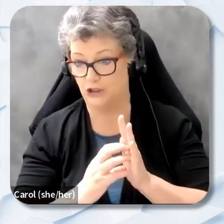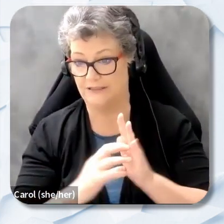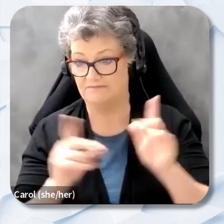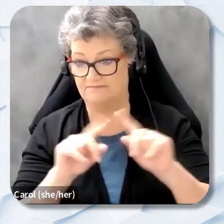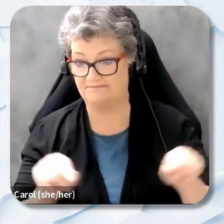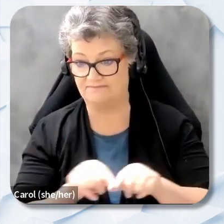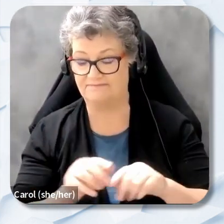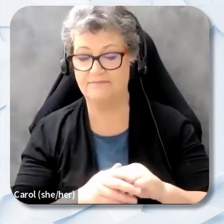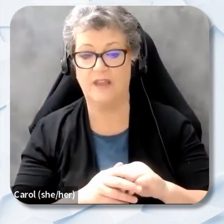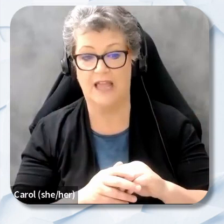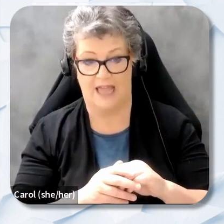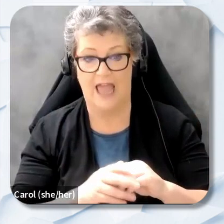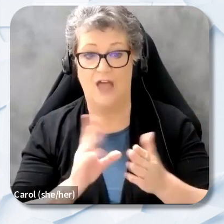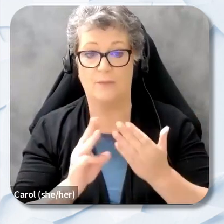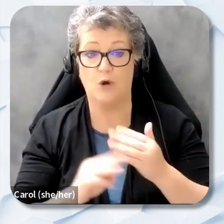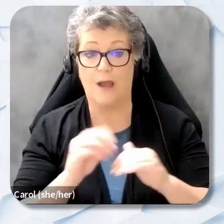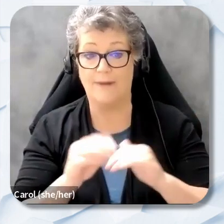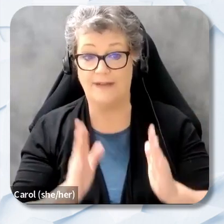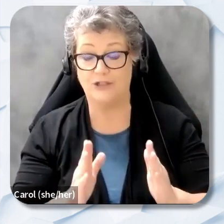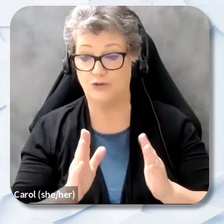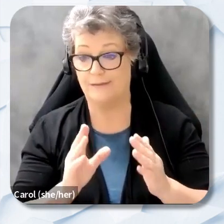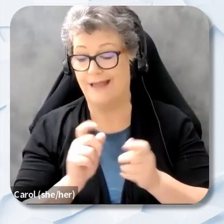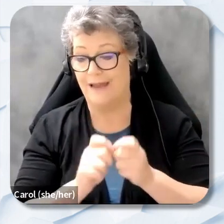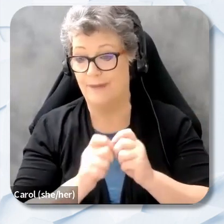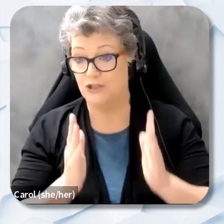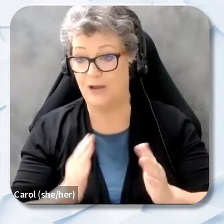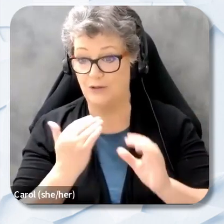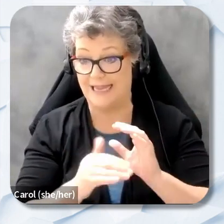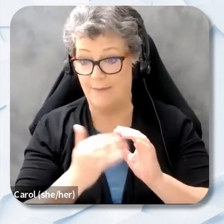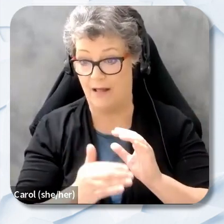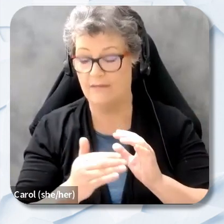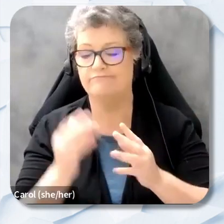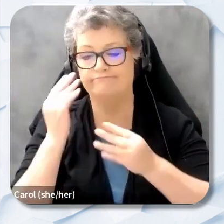Please note the program administrator's e-mail address will be used to notify the LEA that